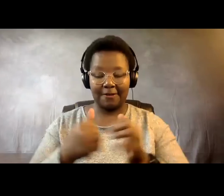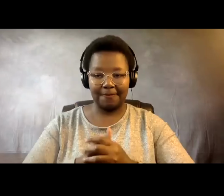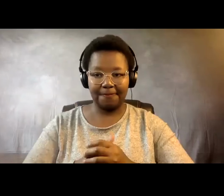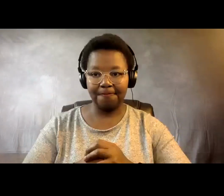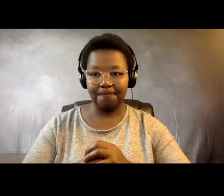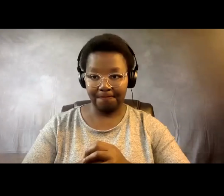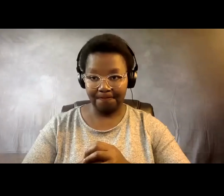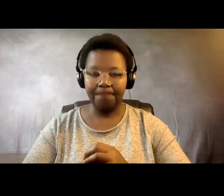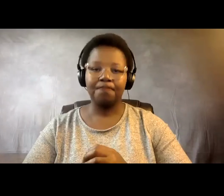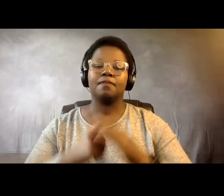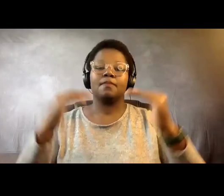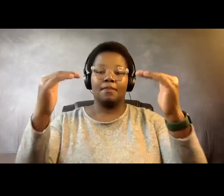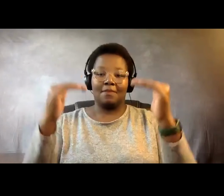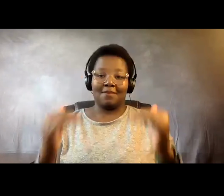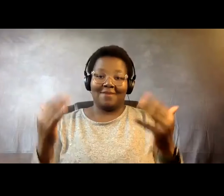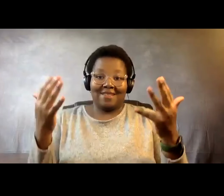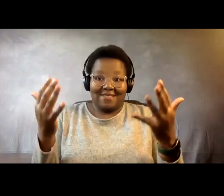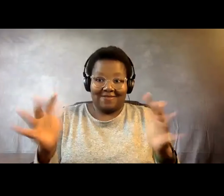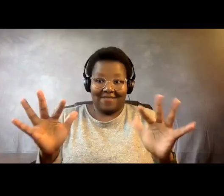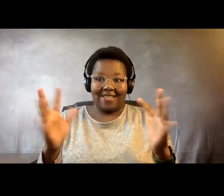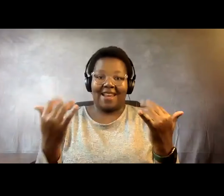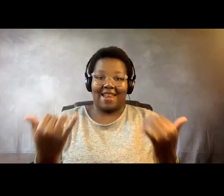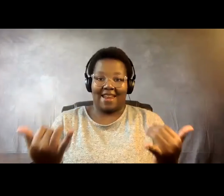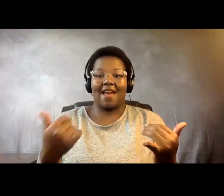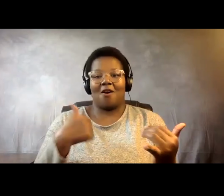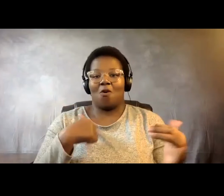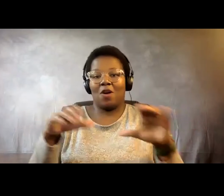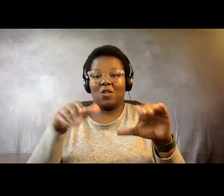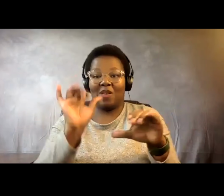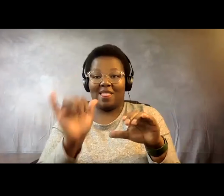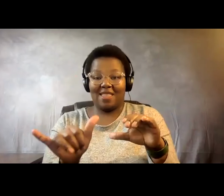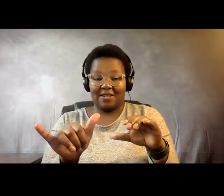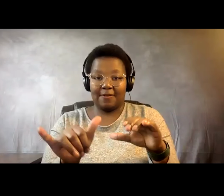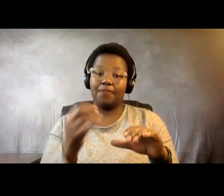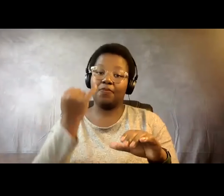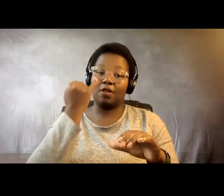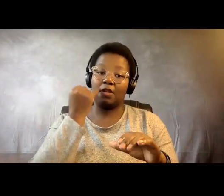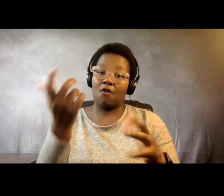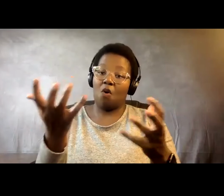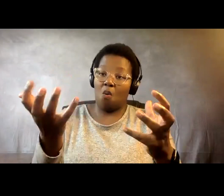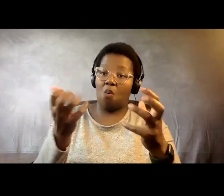So that's how I and Karen document, but if you want to document something for your team